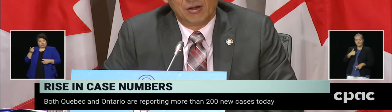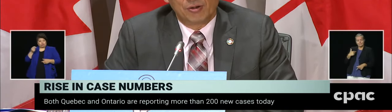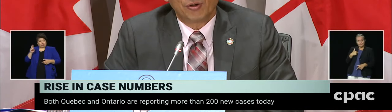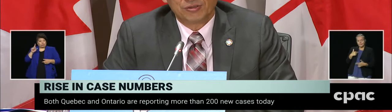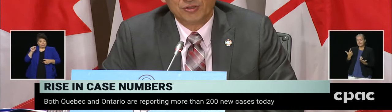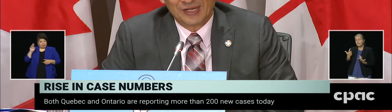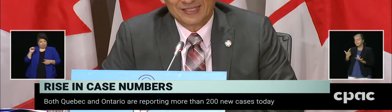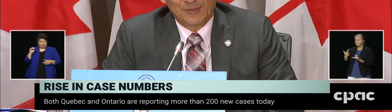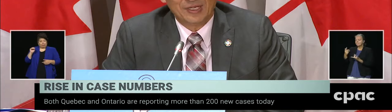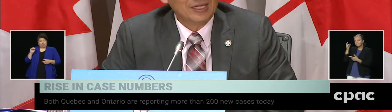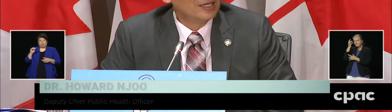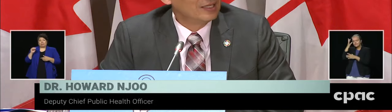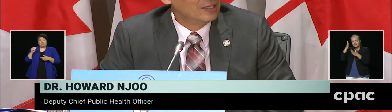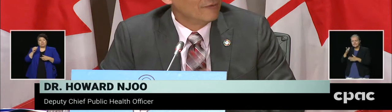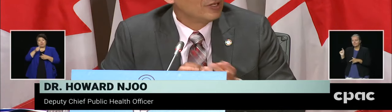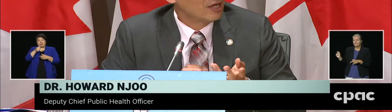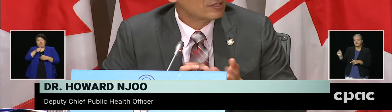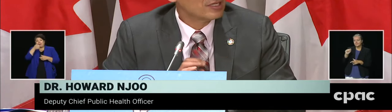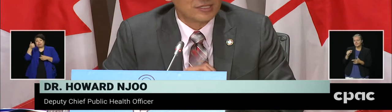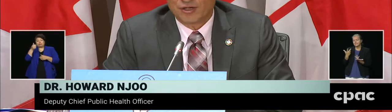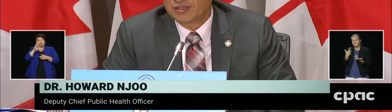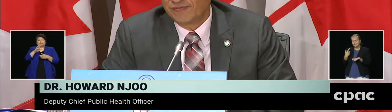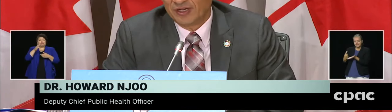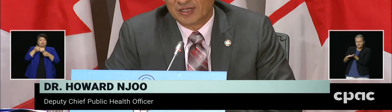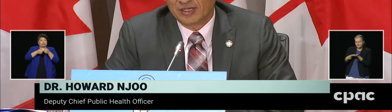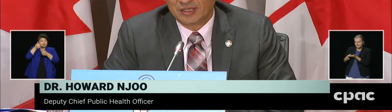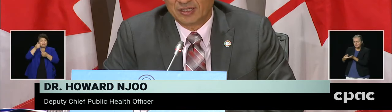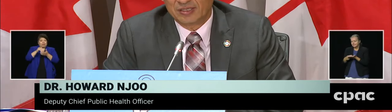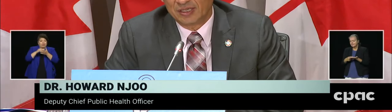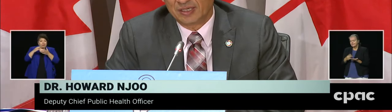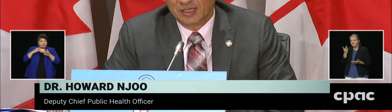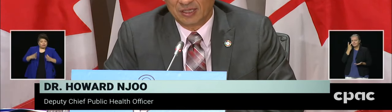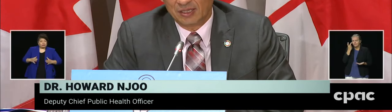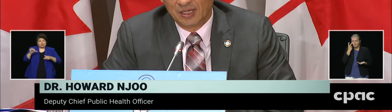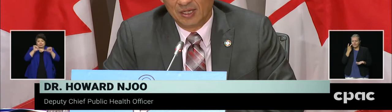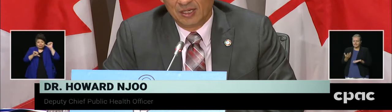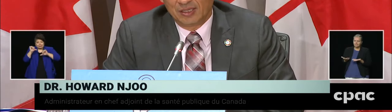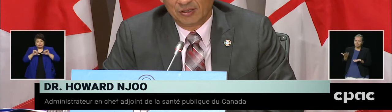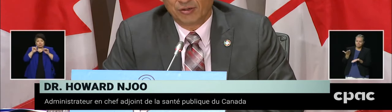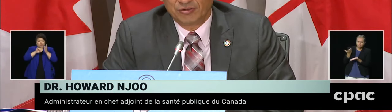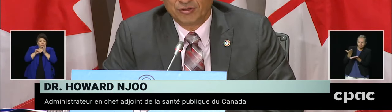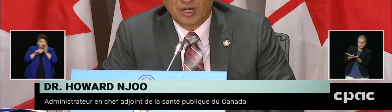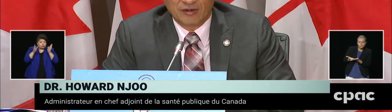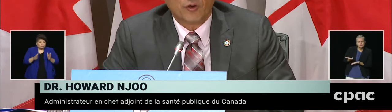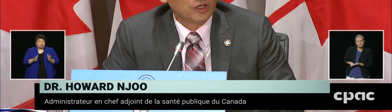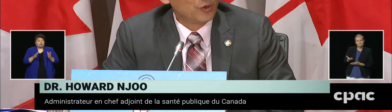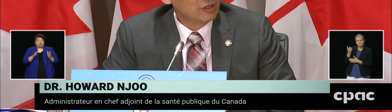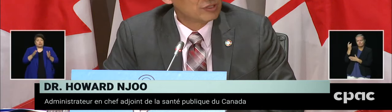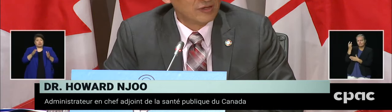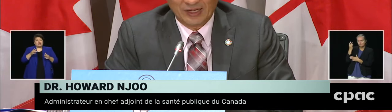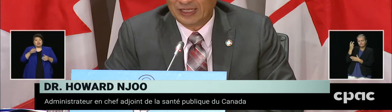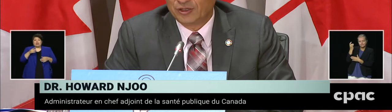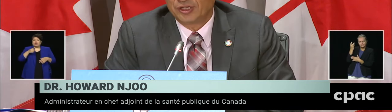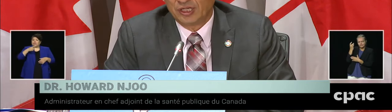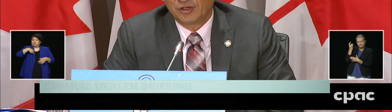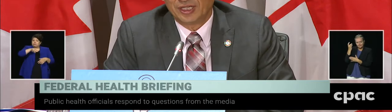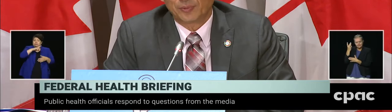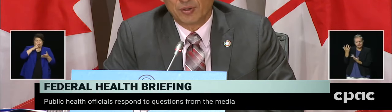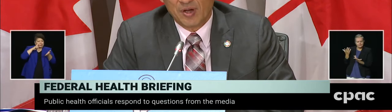DR. TAM AND I WITH ALL OF OUR COLLEAGUES AND SCIENTISTS,